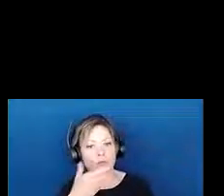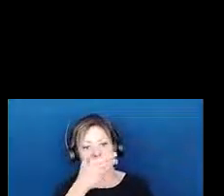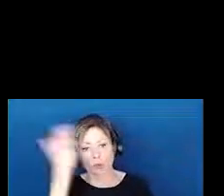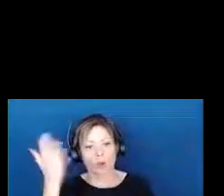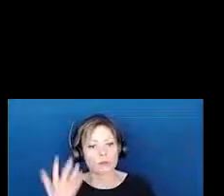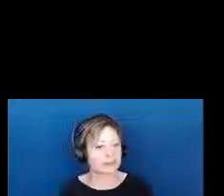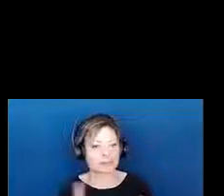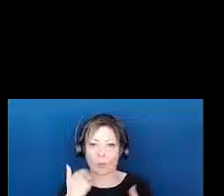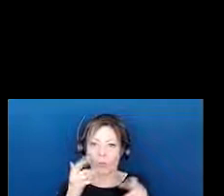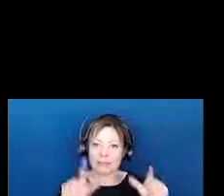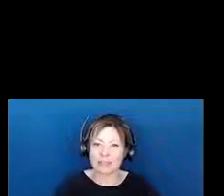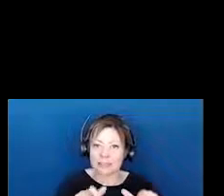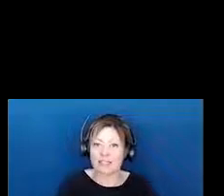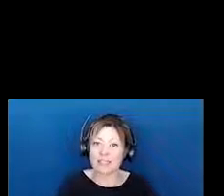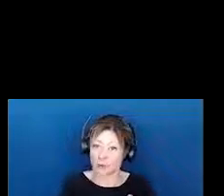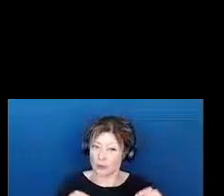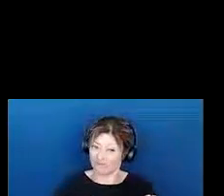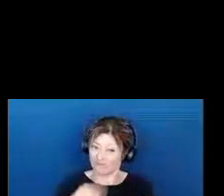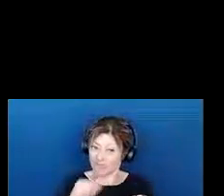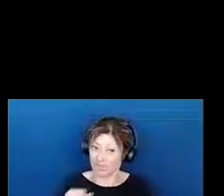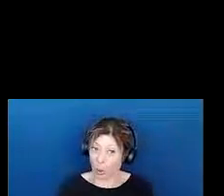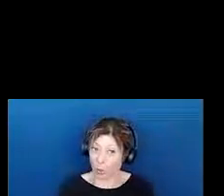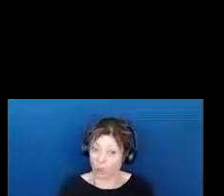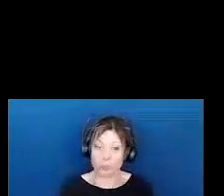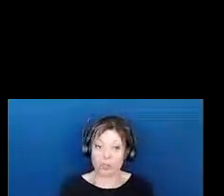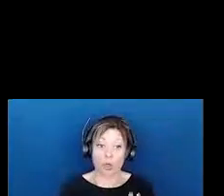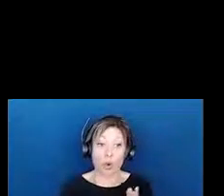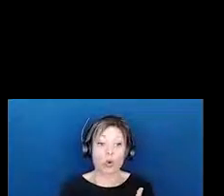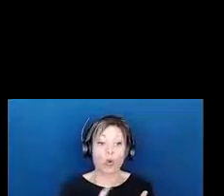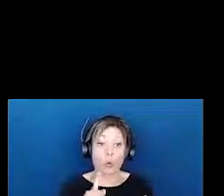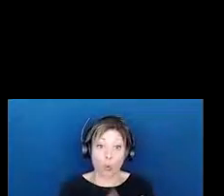um and it really relies on the gauze for sort of the heat protection and protection from the